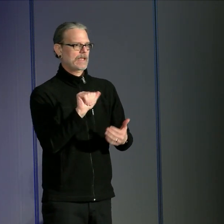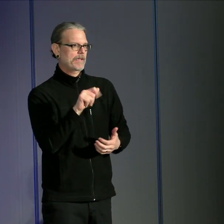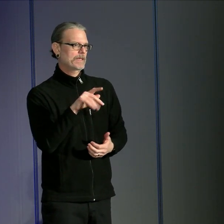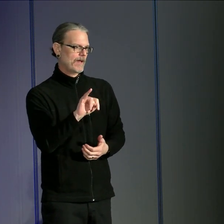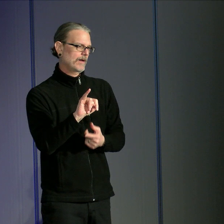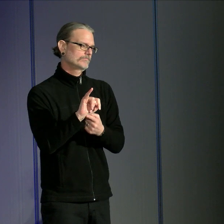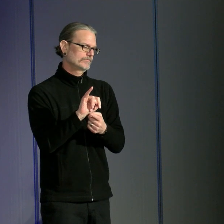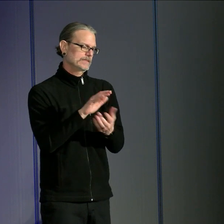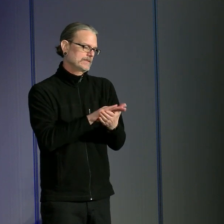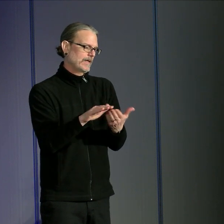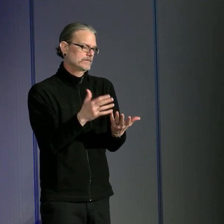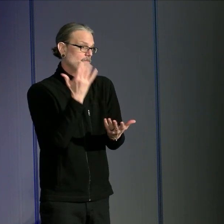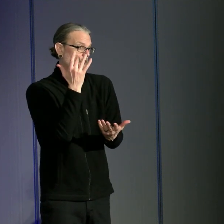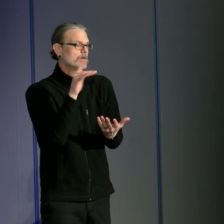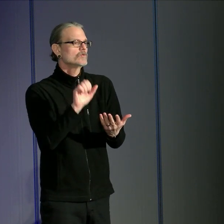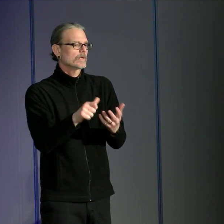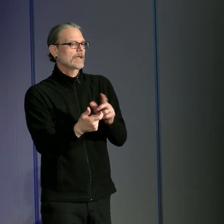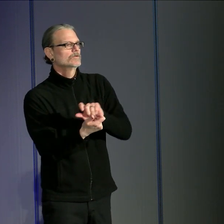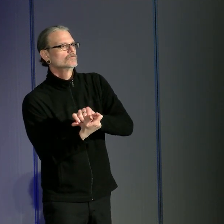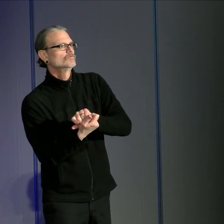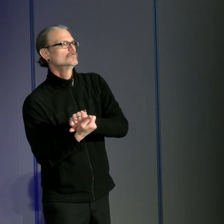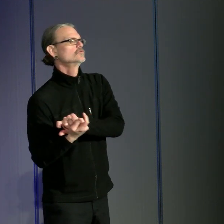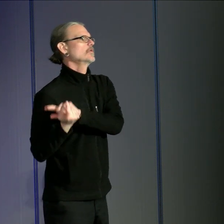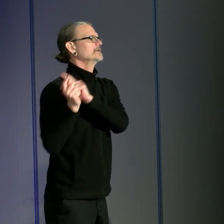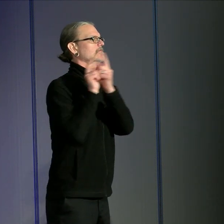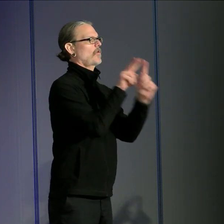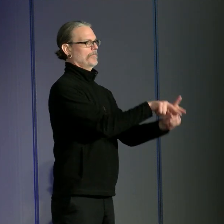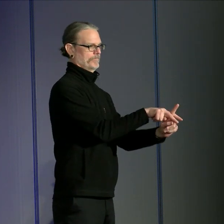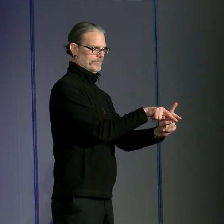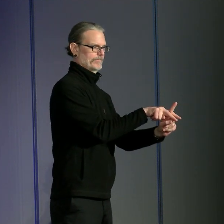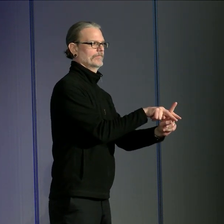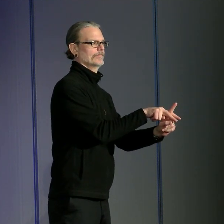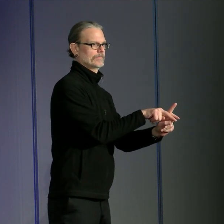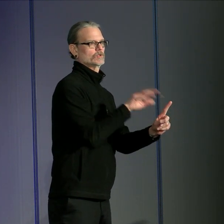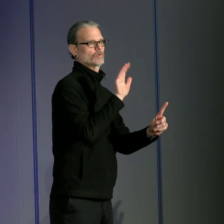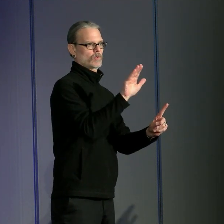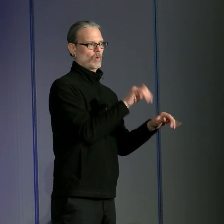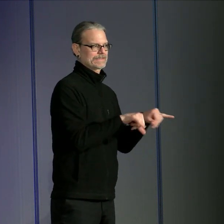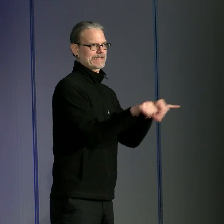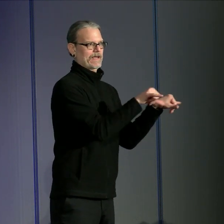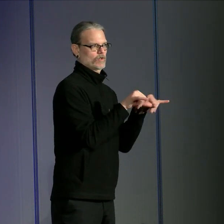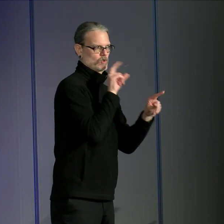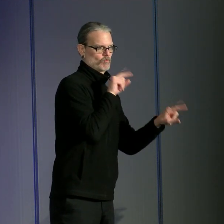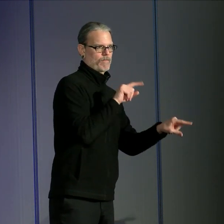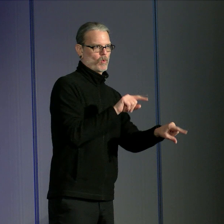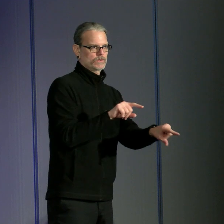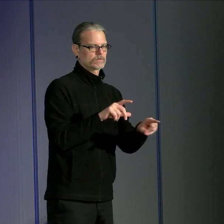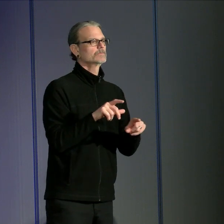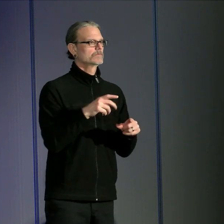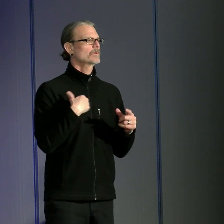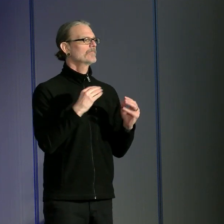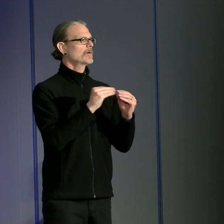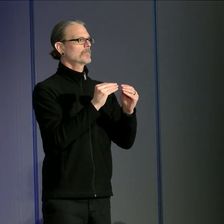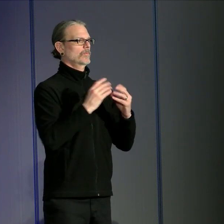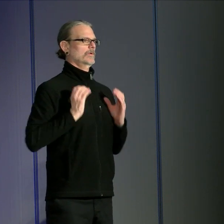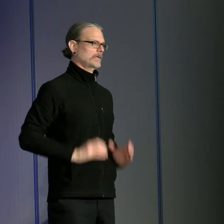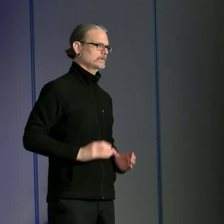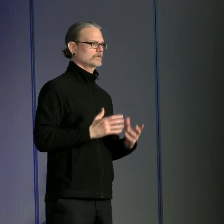You can transform it into your standard report. We have one customer building Tableau dashboards.